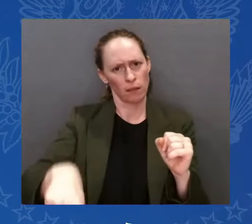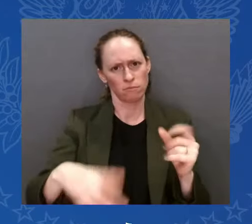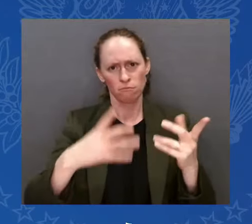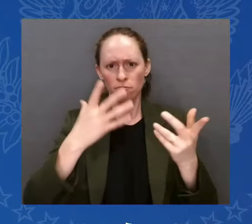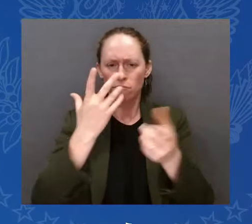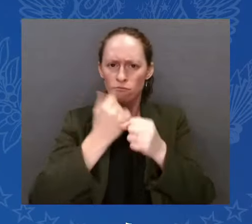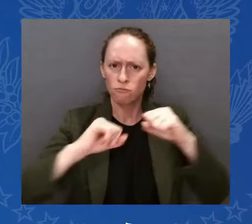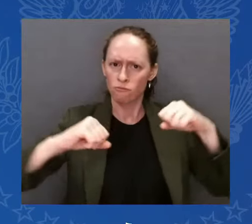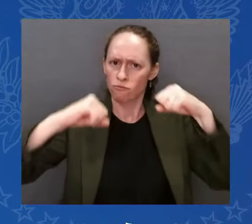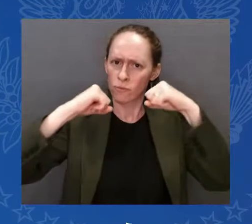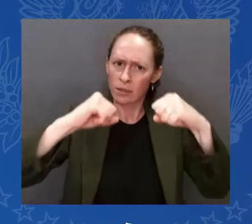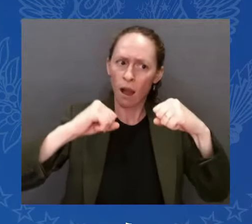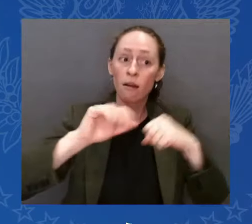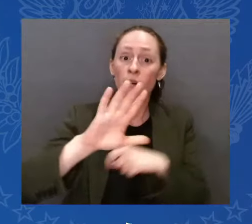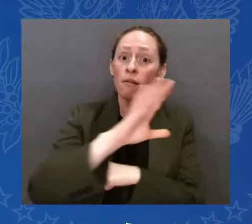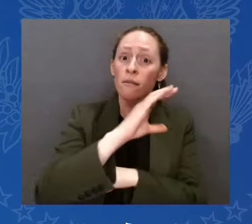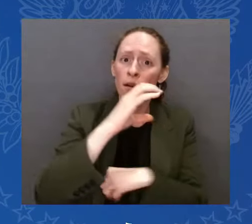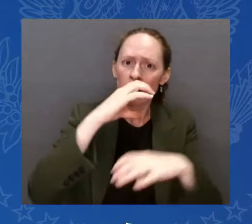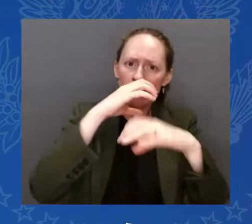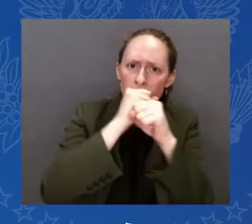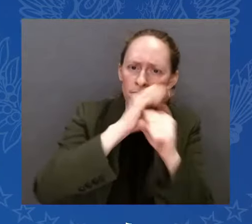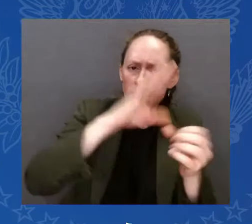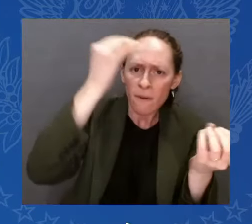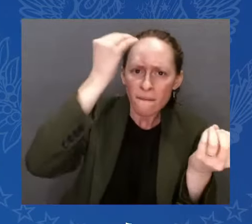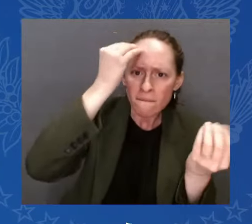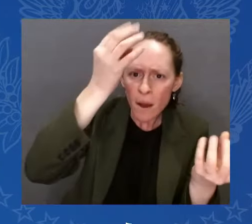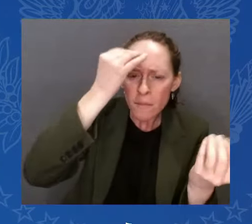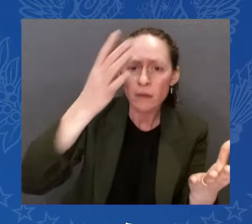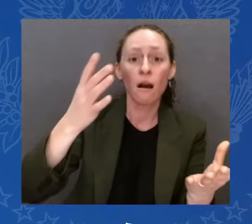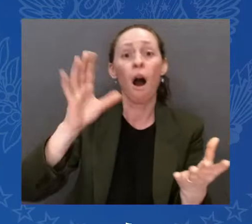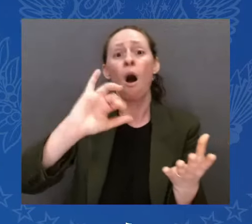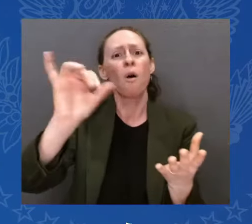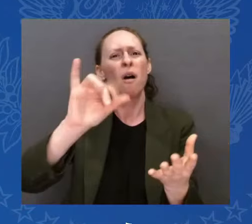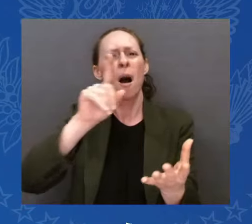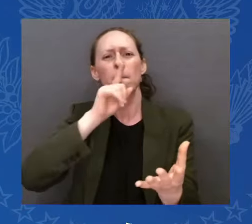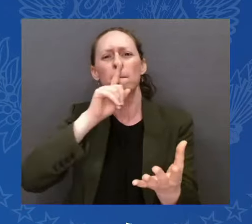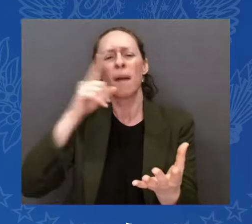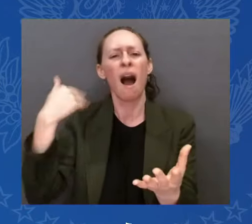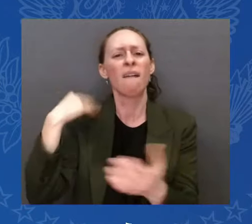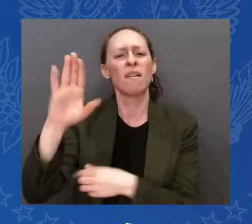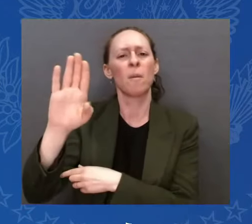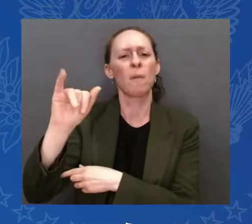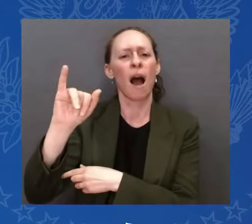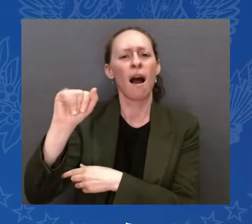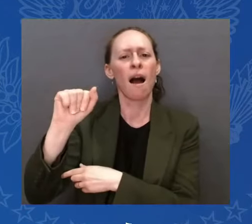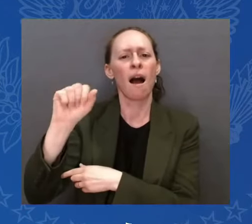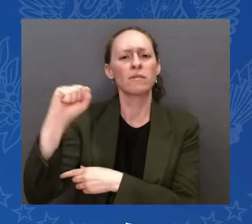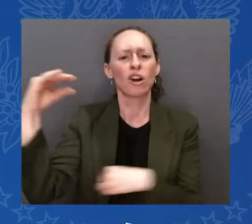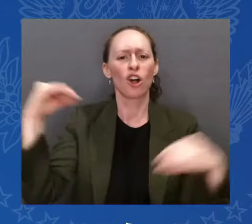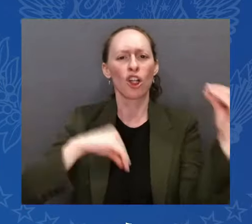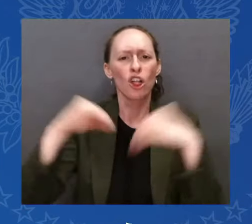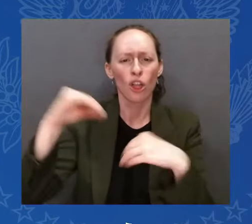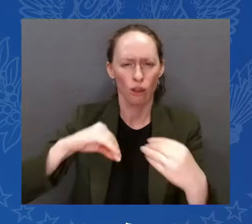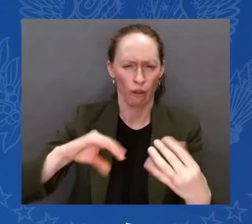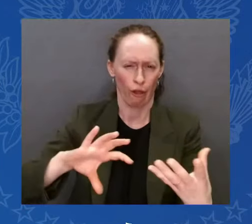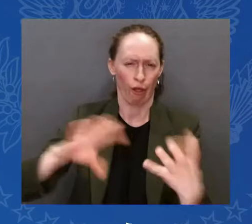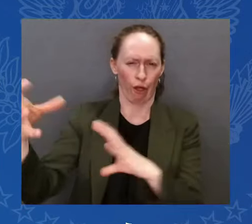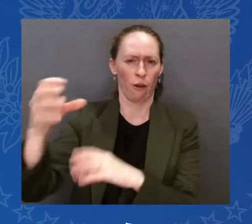to making sure AI systems are safe before they are released. Last October, we proposed an AI Bill of Rights